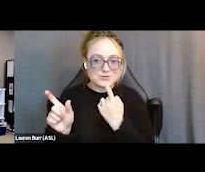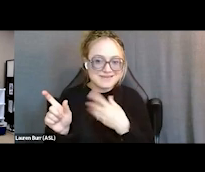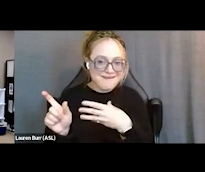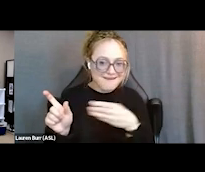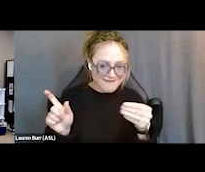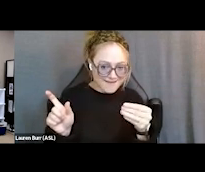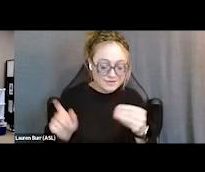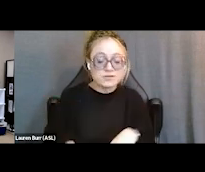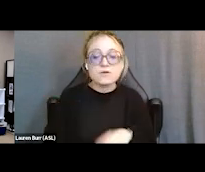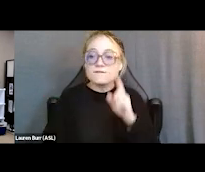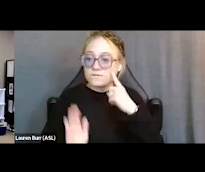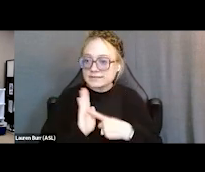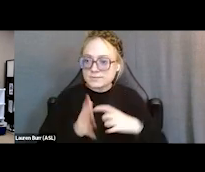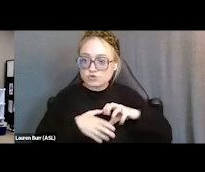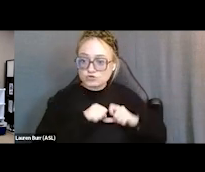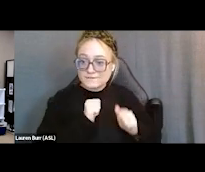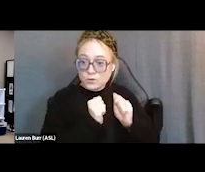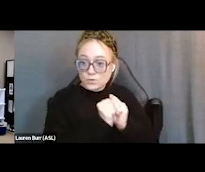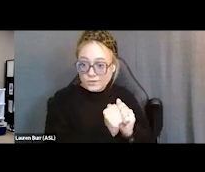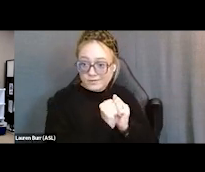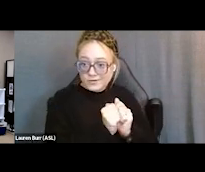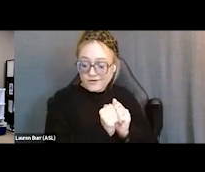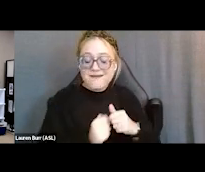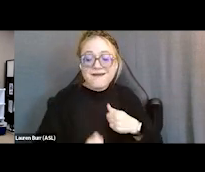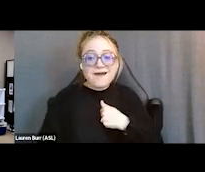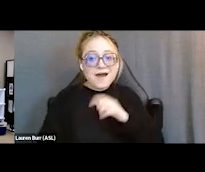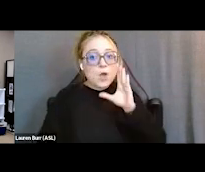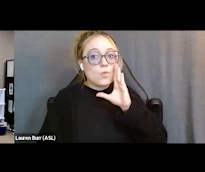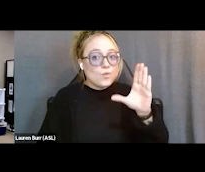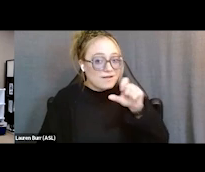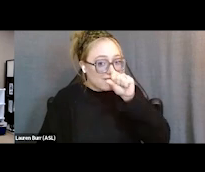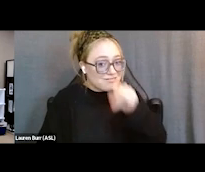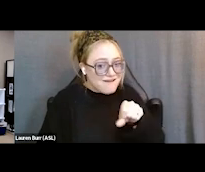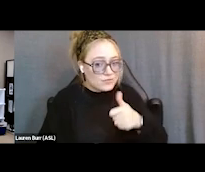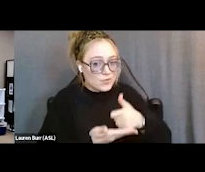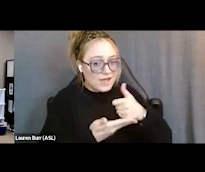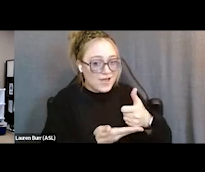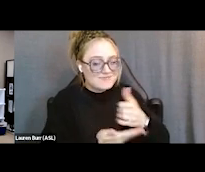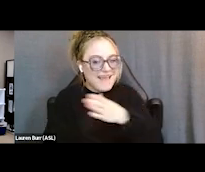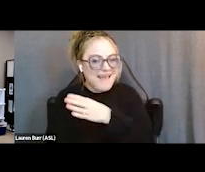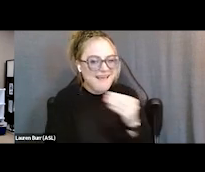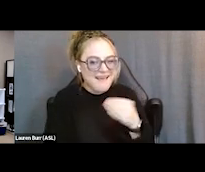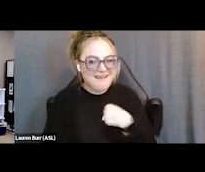I would love to help you and I can't. If we use but, which is kind of second nature because of how we write,